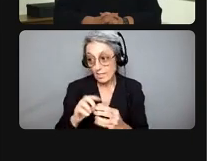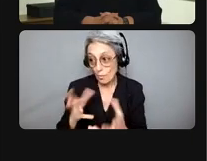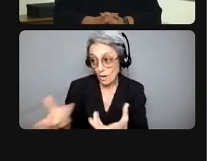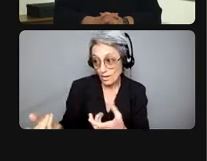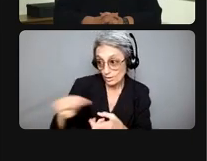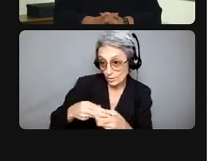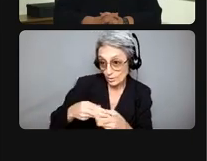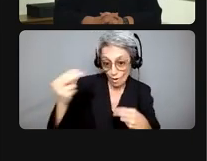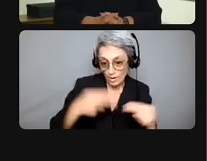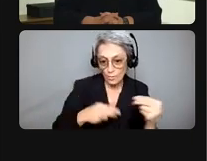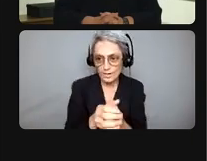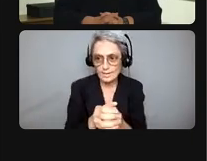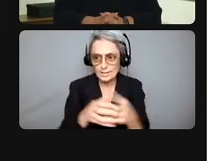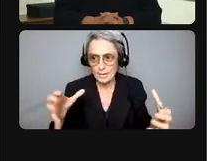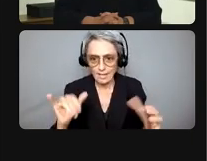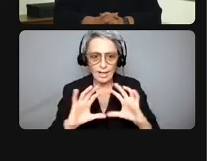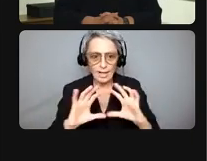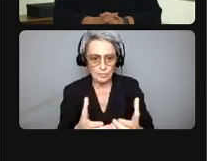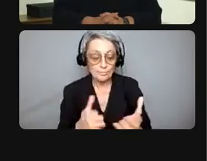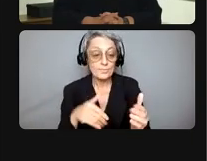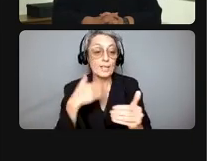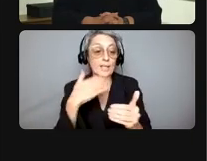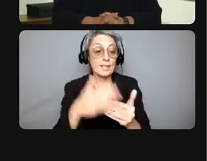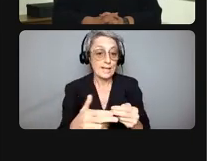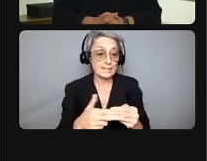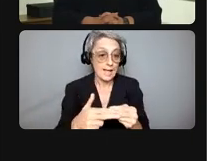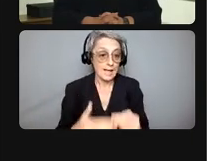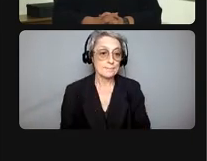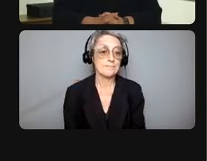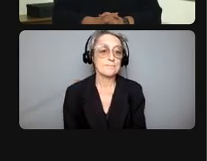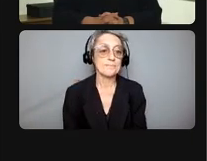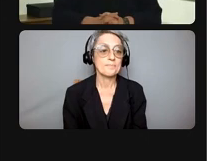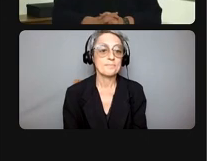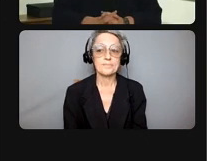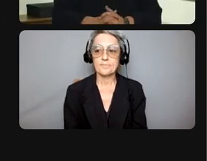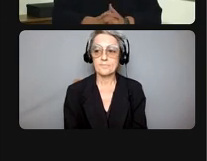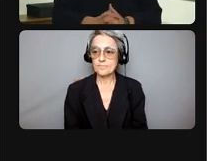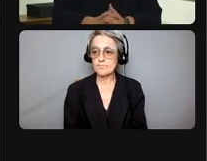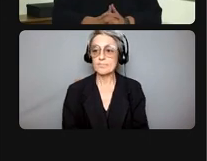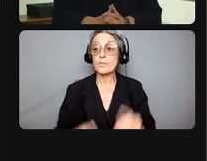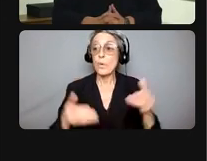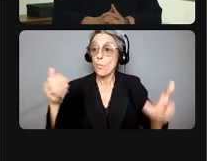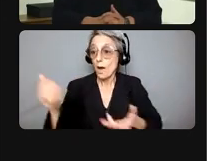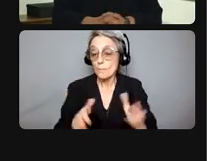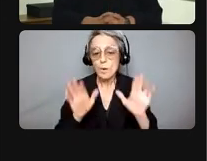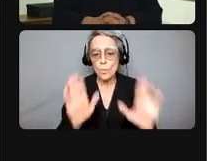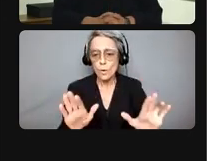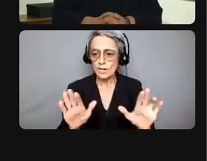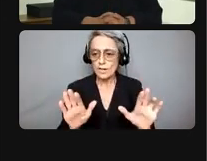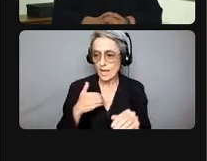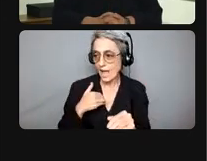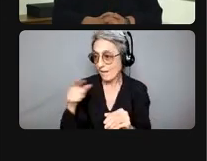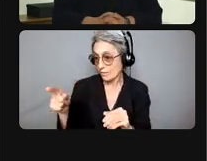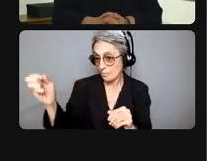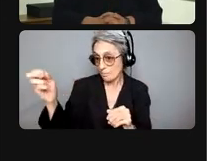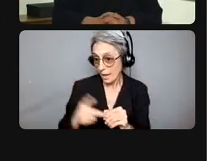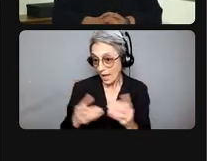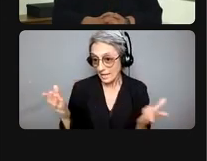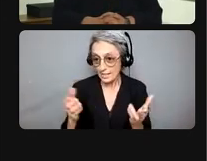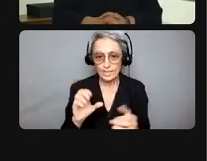Next slide. So welcome. Wonderful to have you back at the Sustainability Speakers Series.